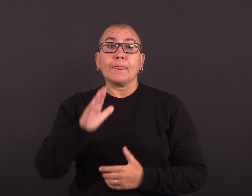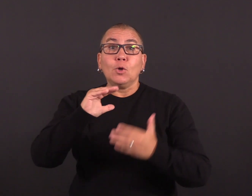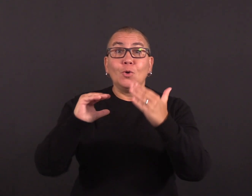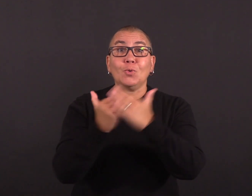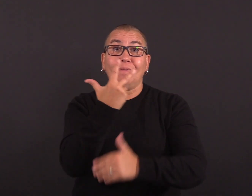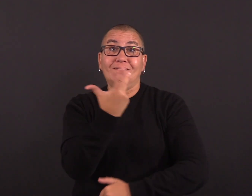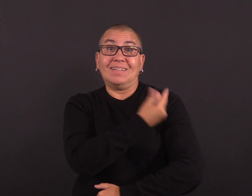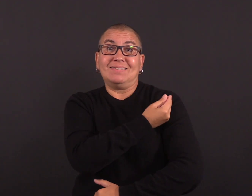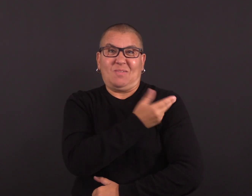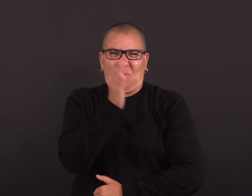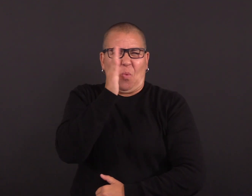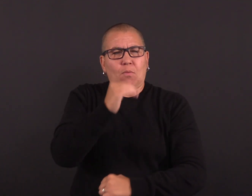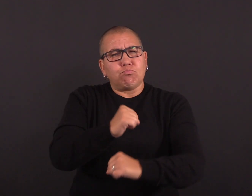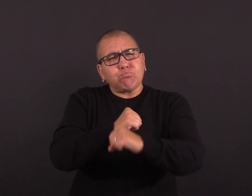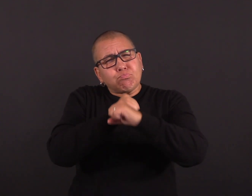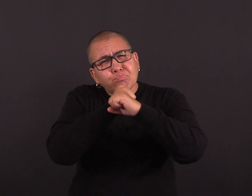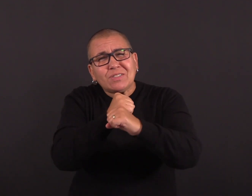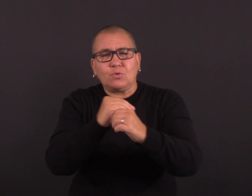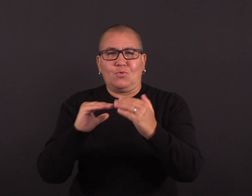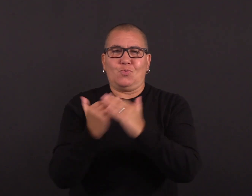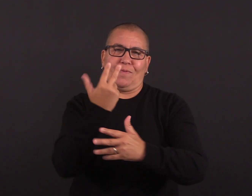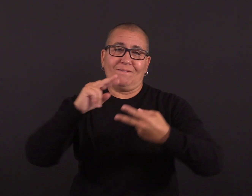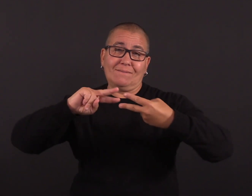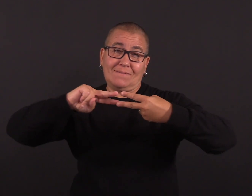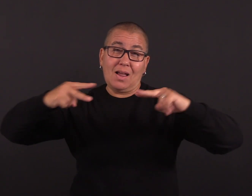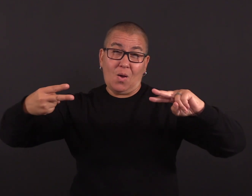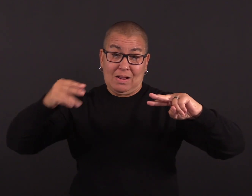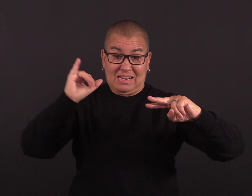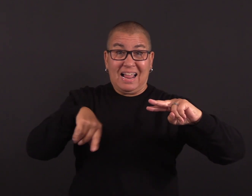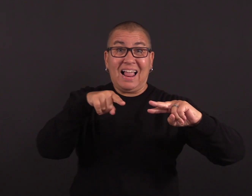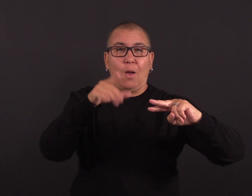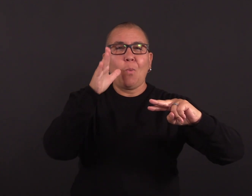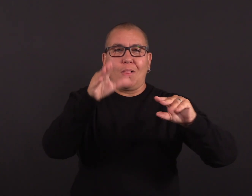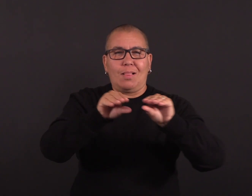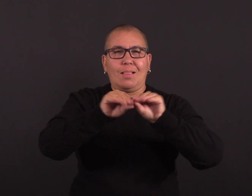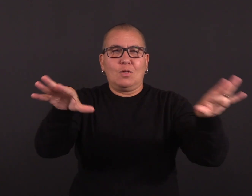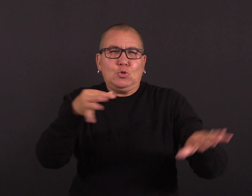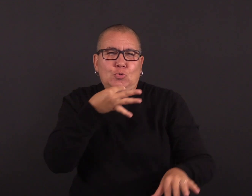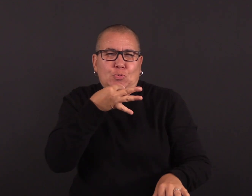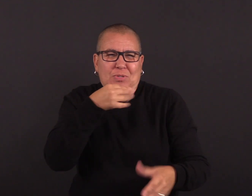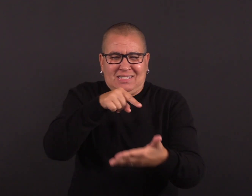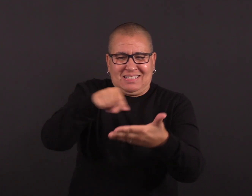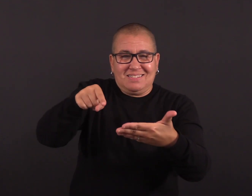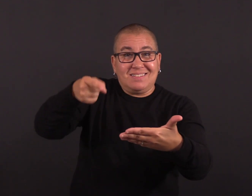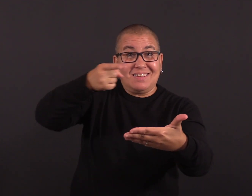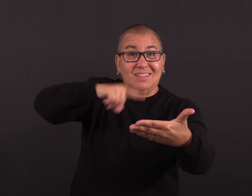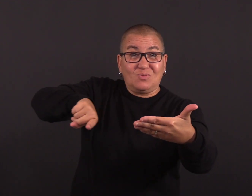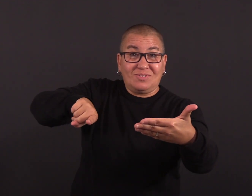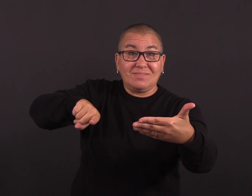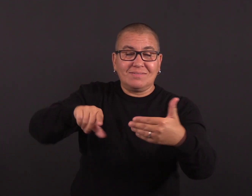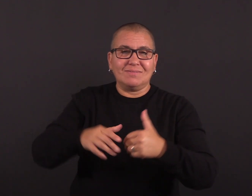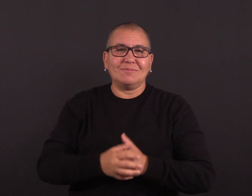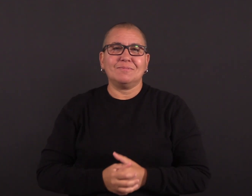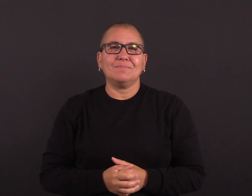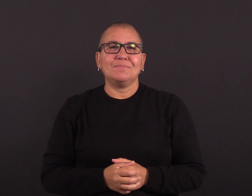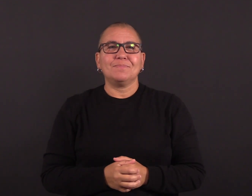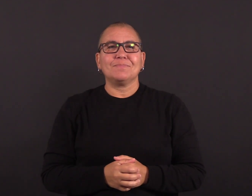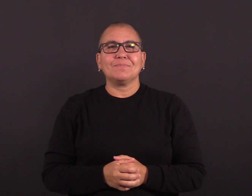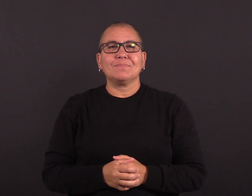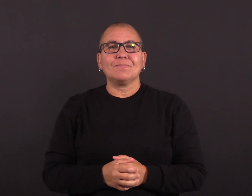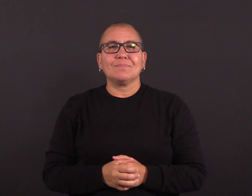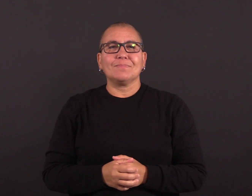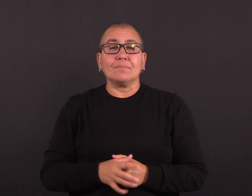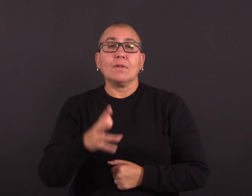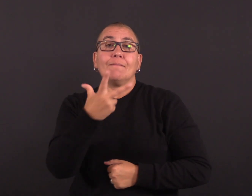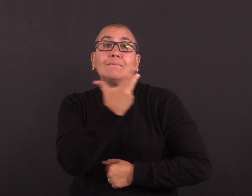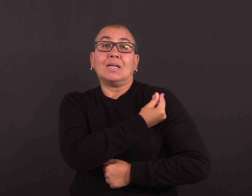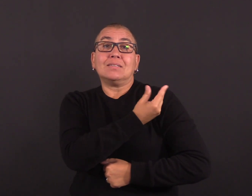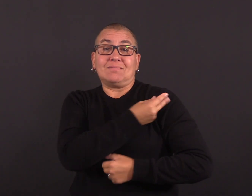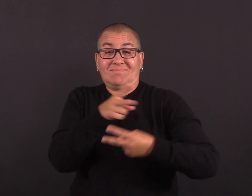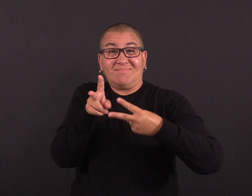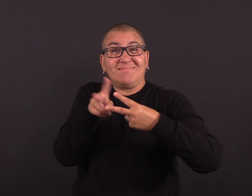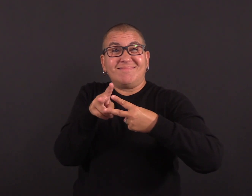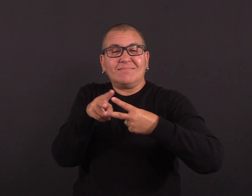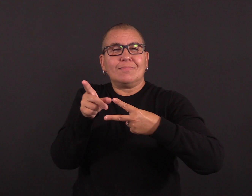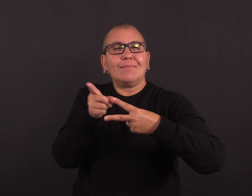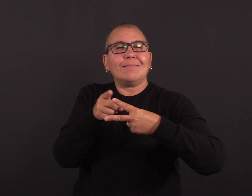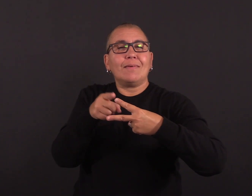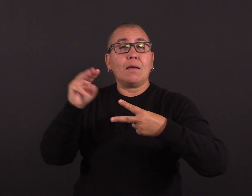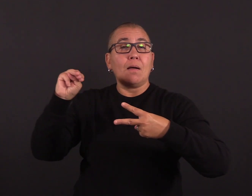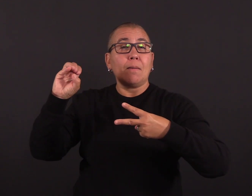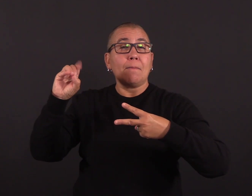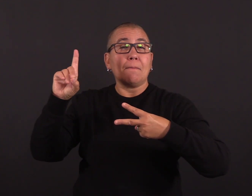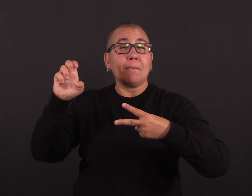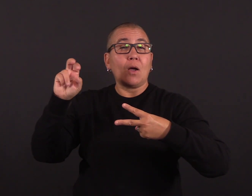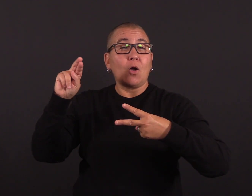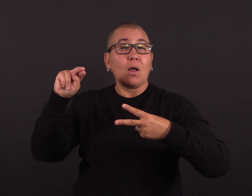The updated shots could be available within days. COVID-19 vaccines that protect against the latest